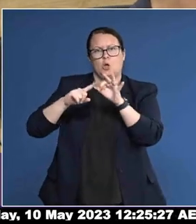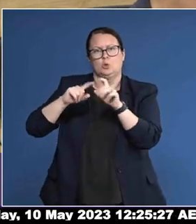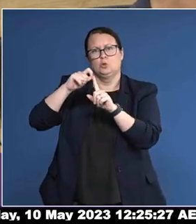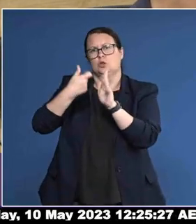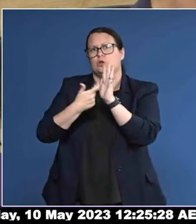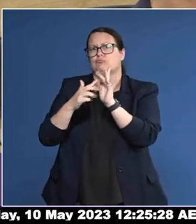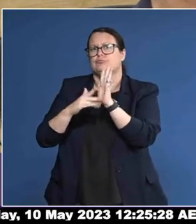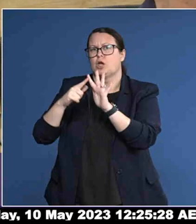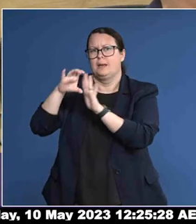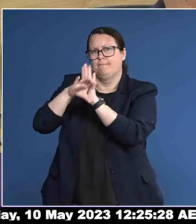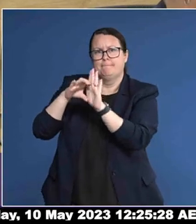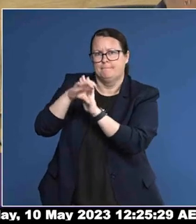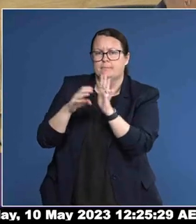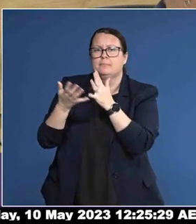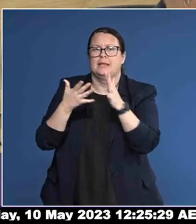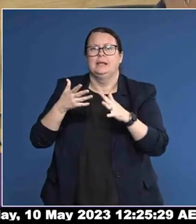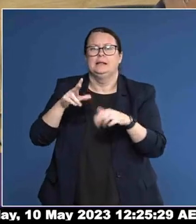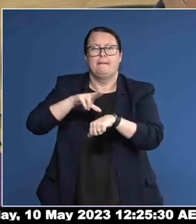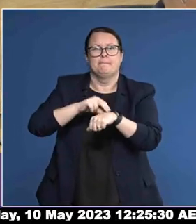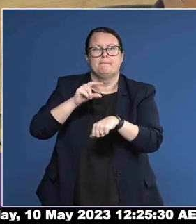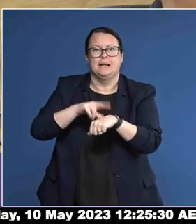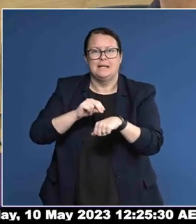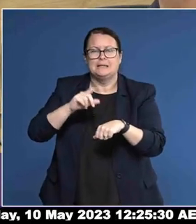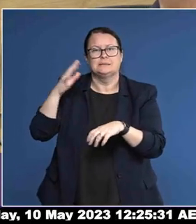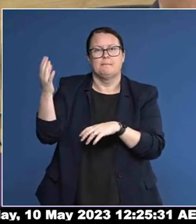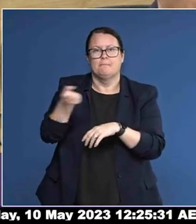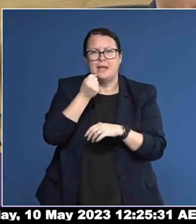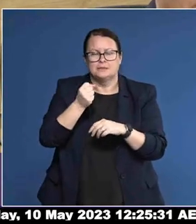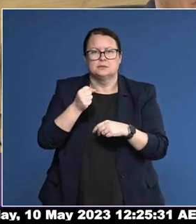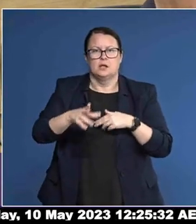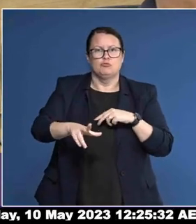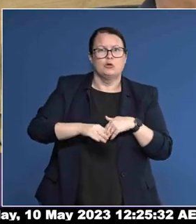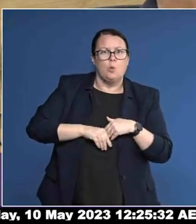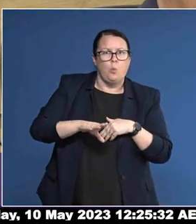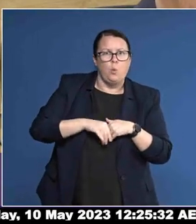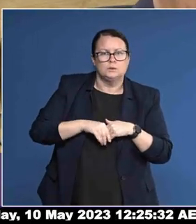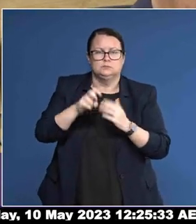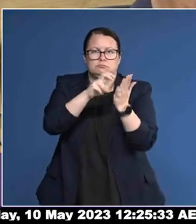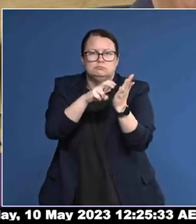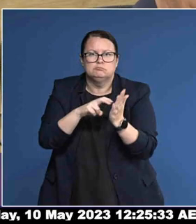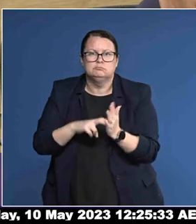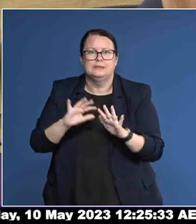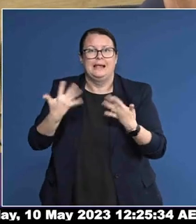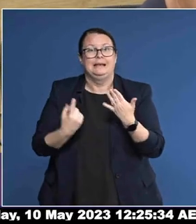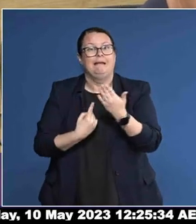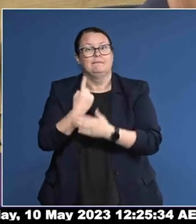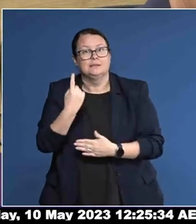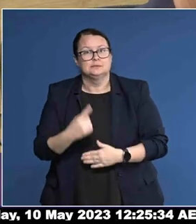having to record any particular event and that, in some cases, there's a process of